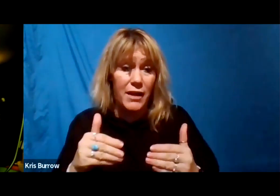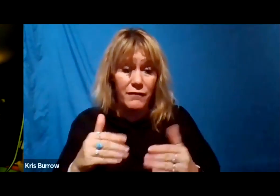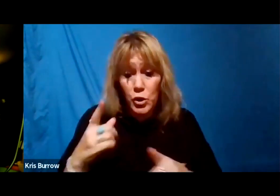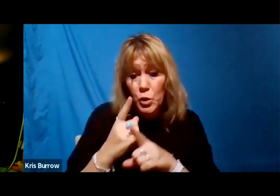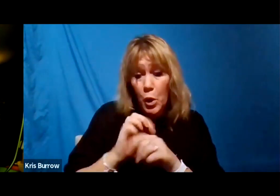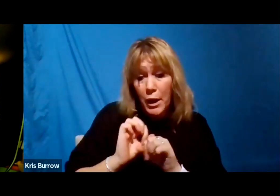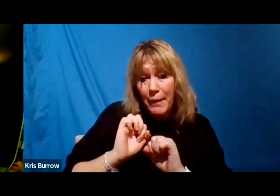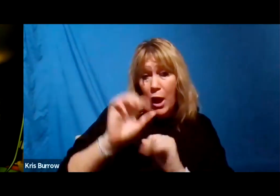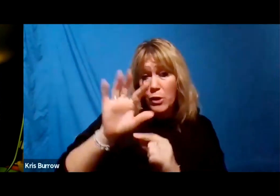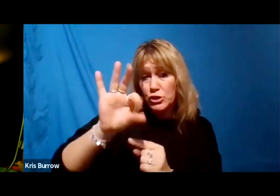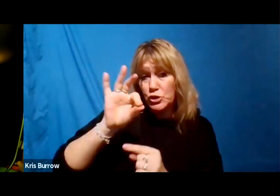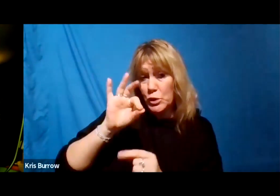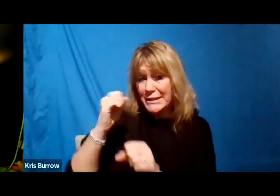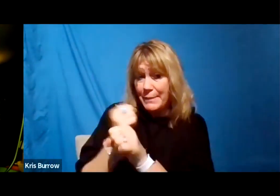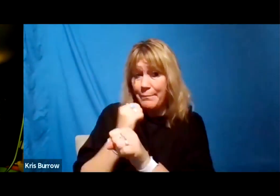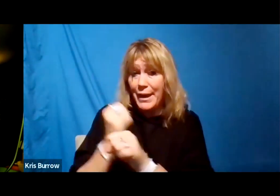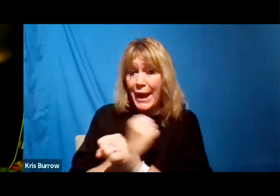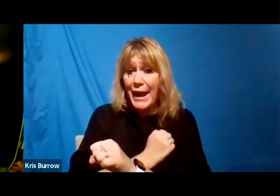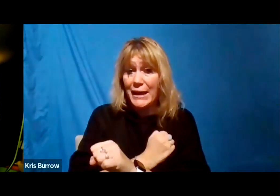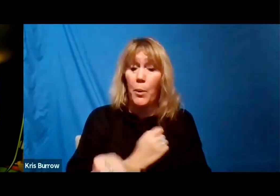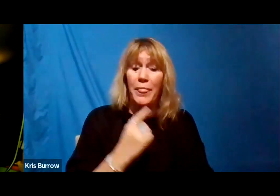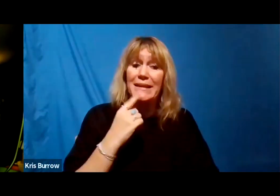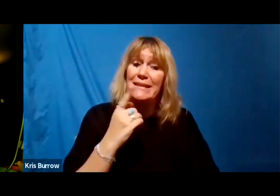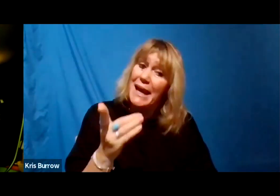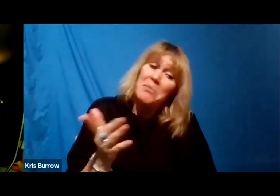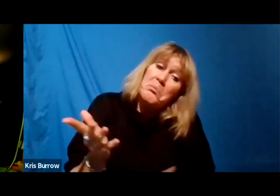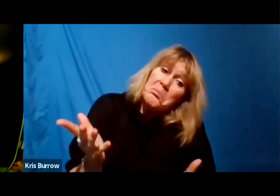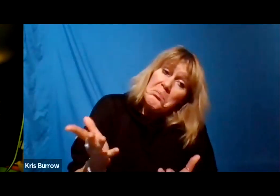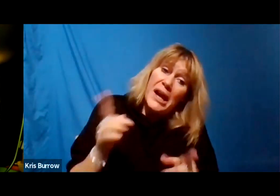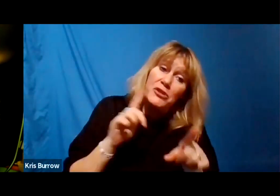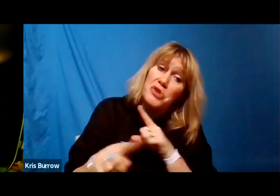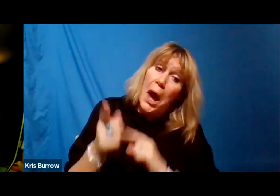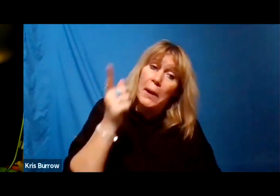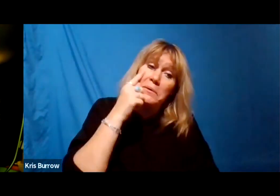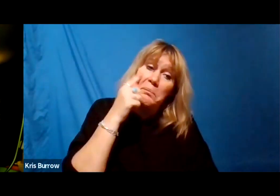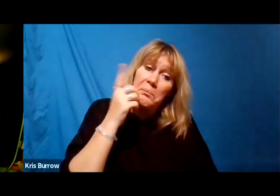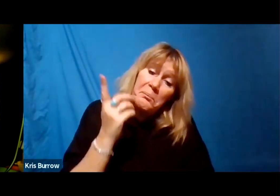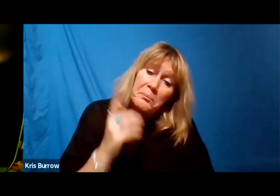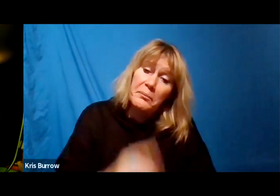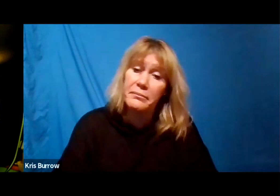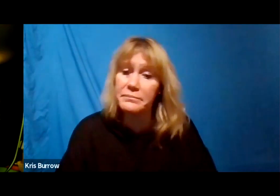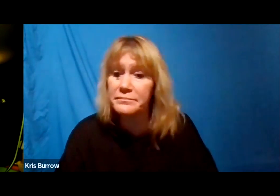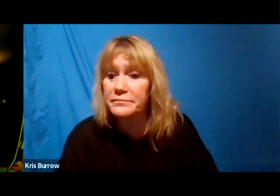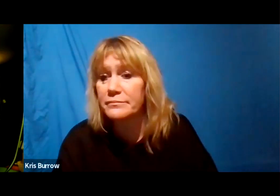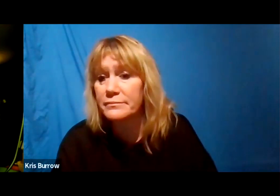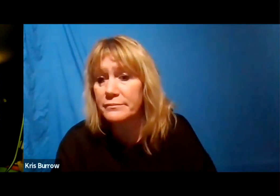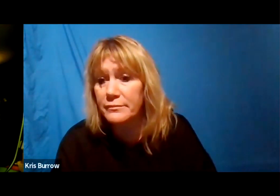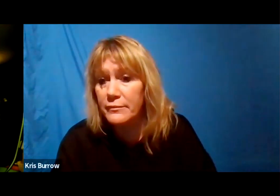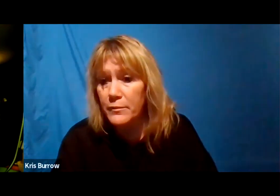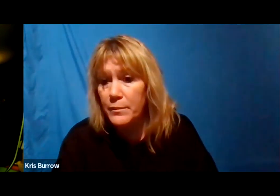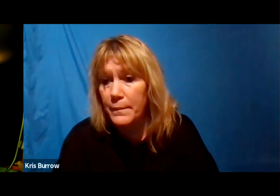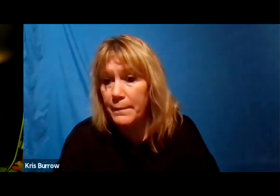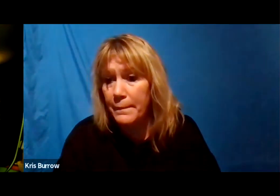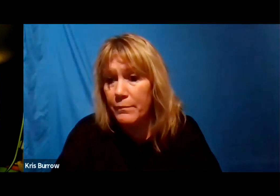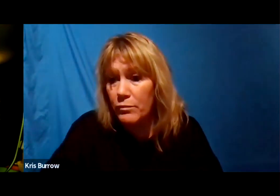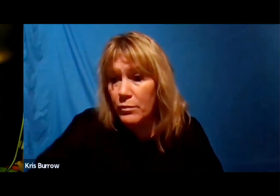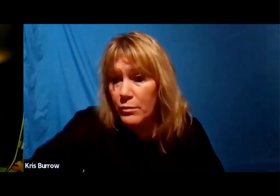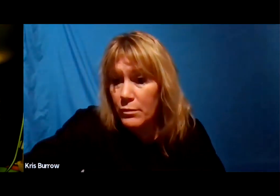To call our own. Too much profit. Inflated greed. Privilege runs tirelessly.